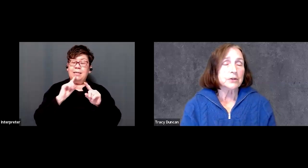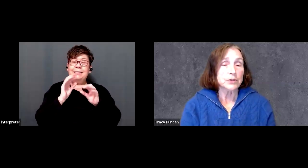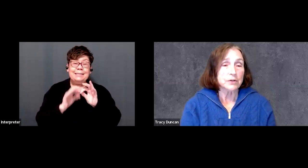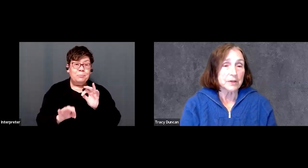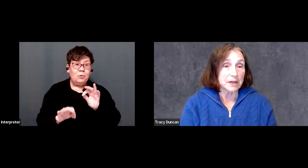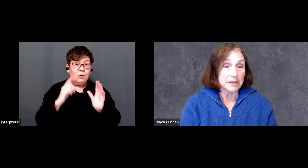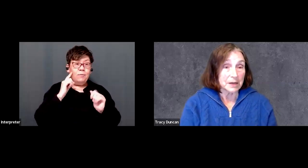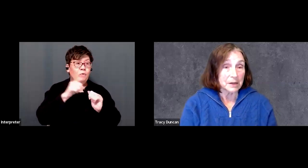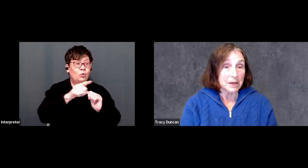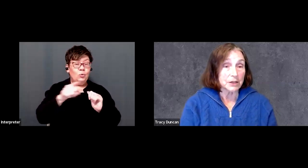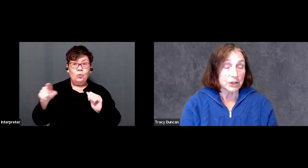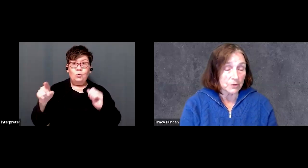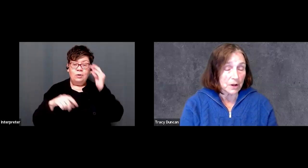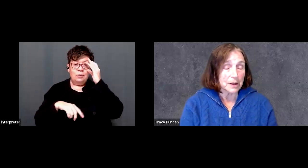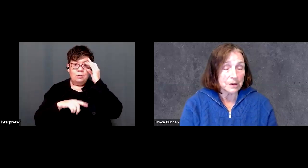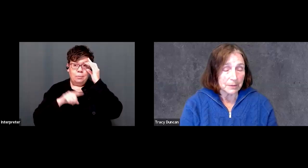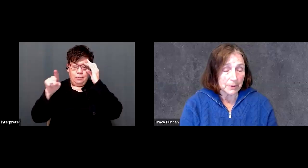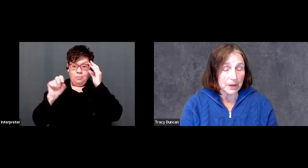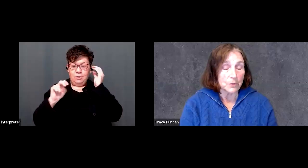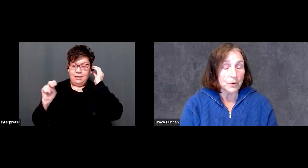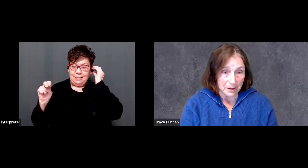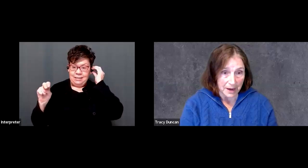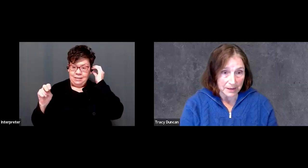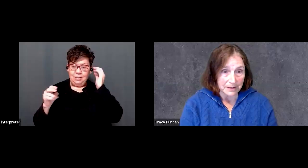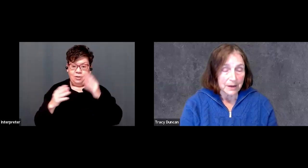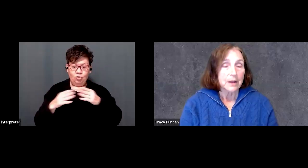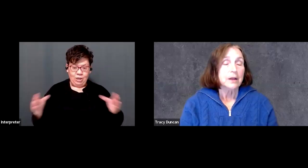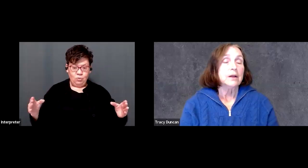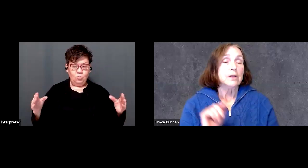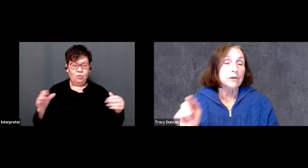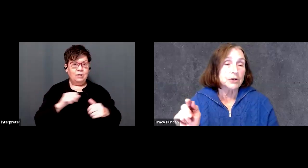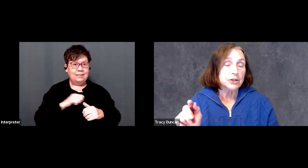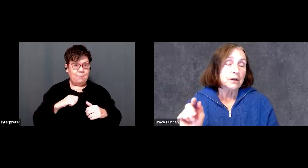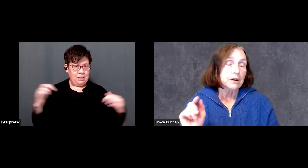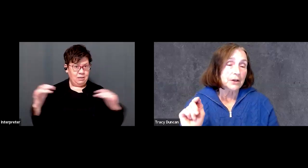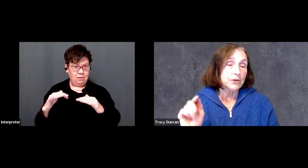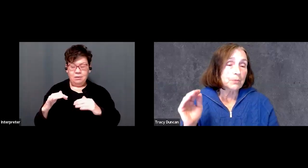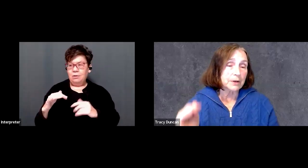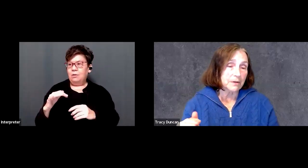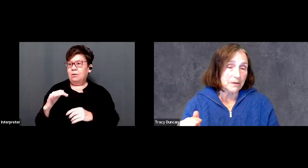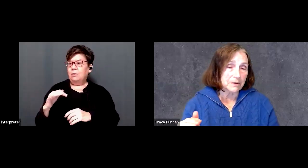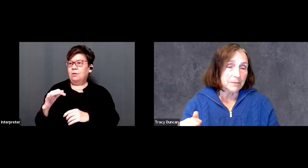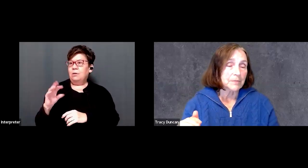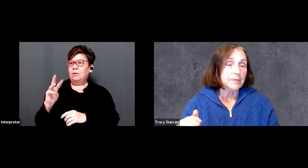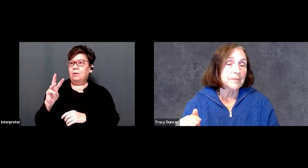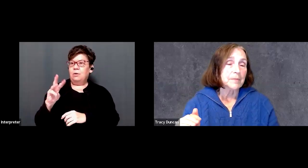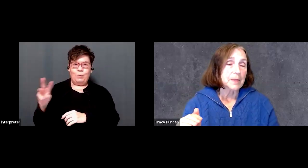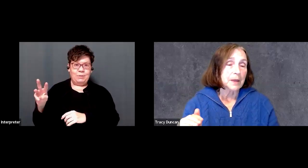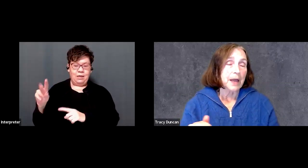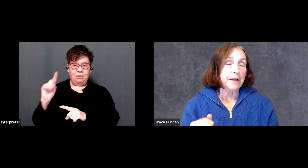to go to the Tennessee General Assembly website, search under "Bills,"